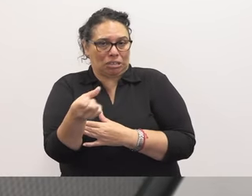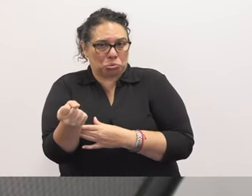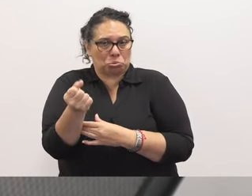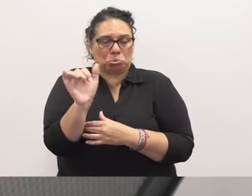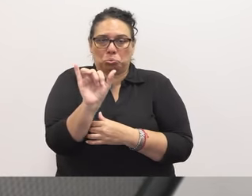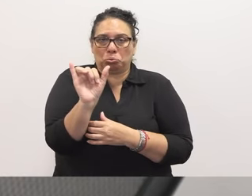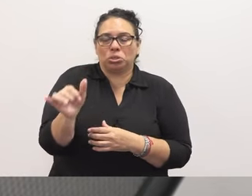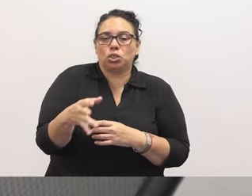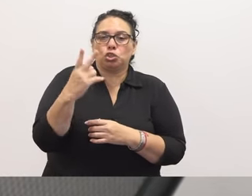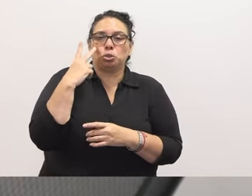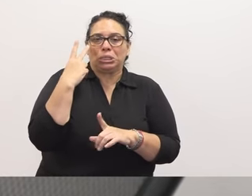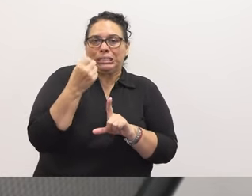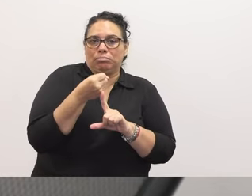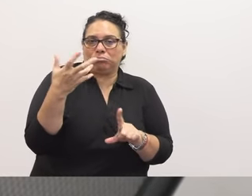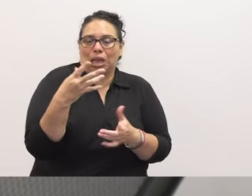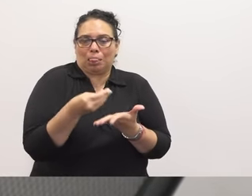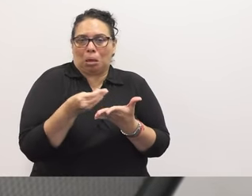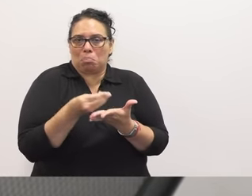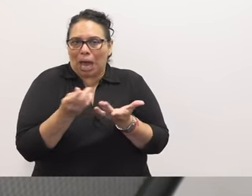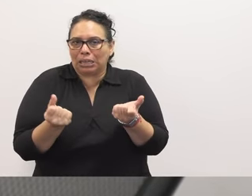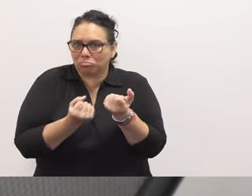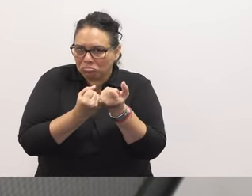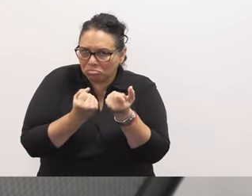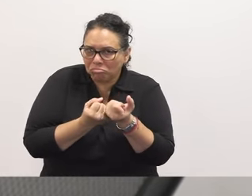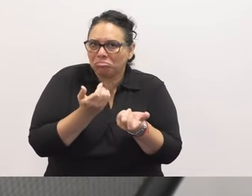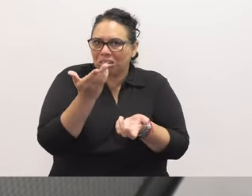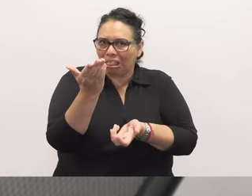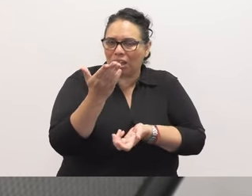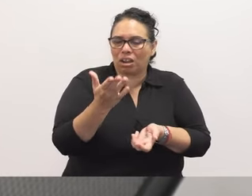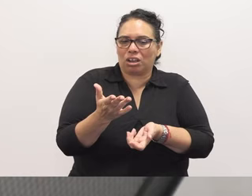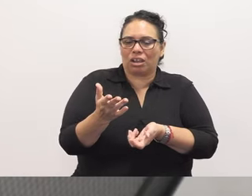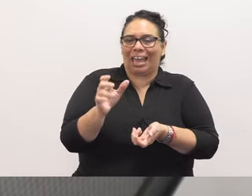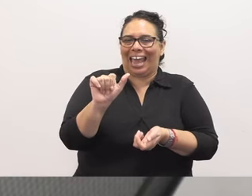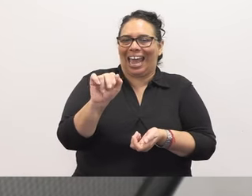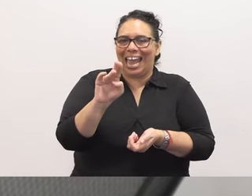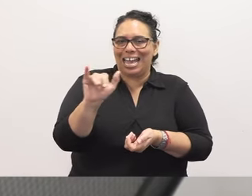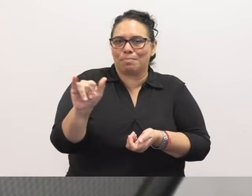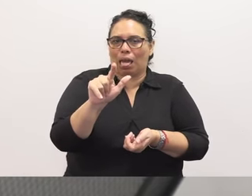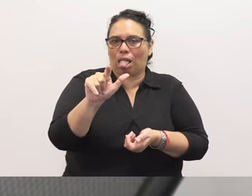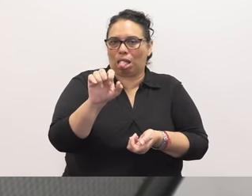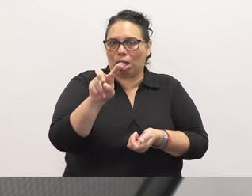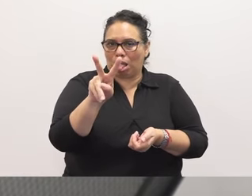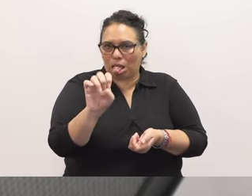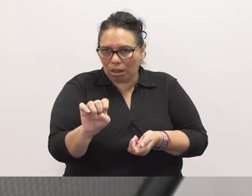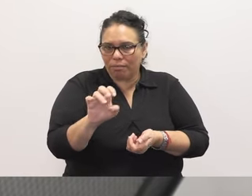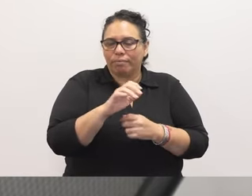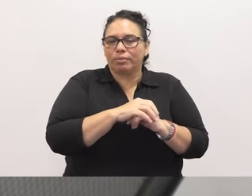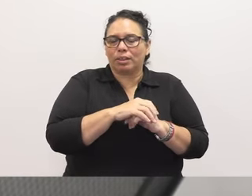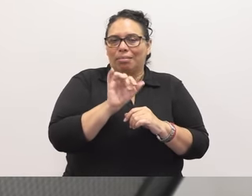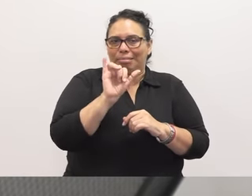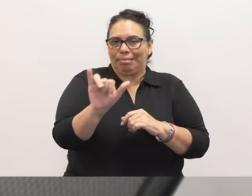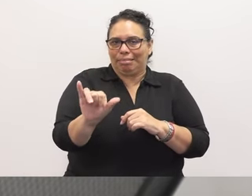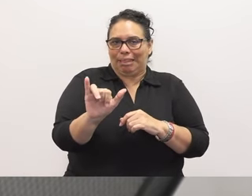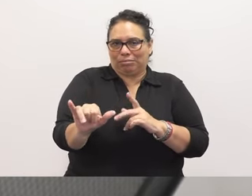the money has been put behind it. Amy Love, who is kind of the force behind that